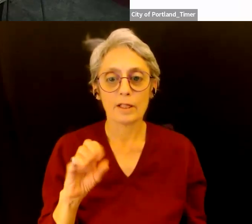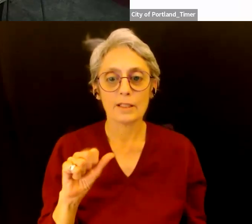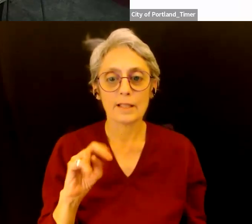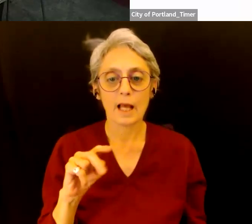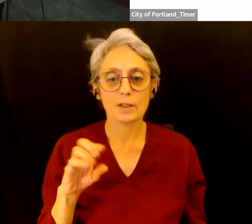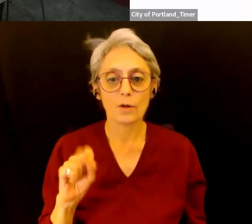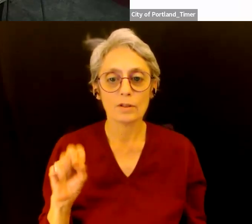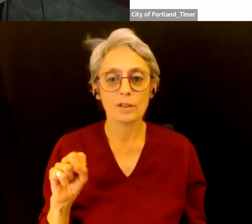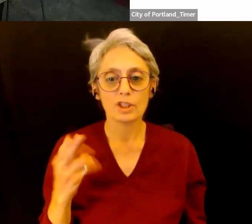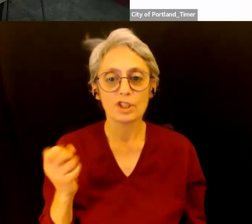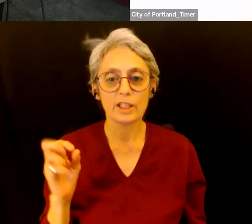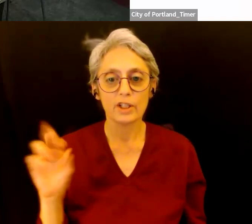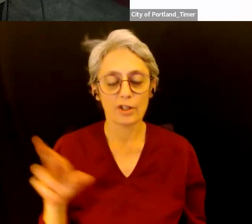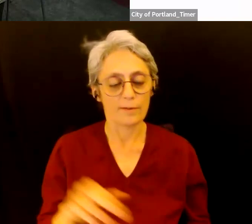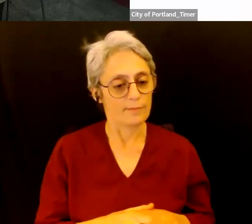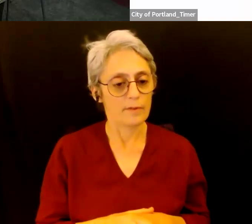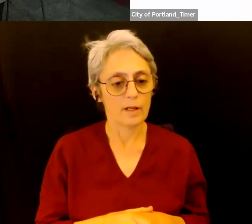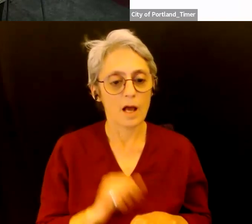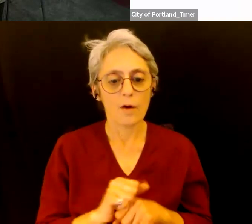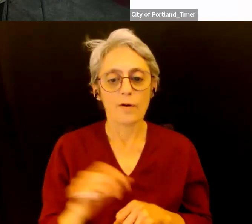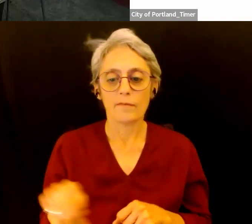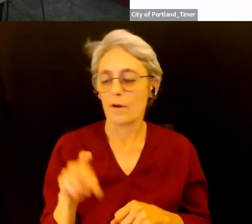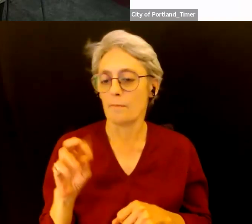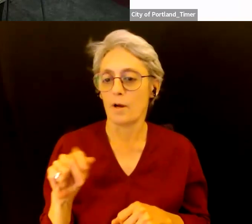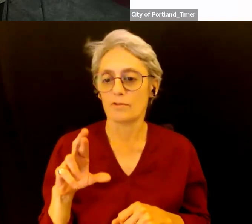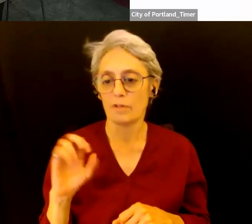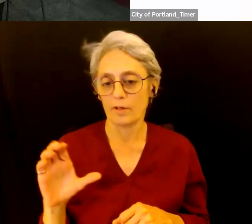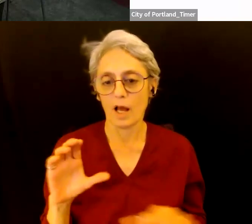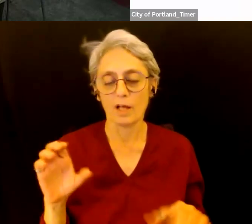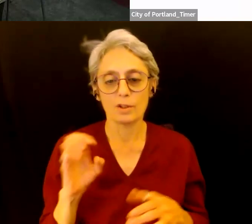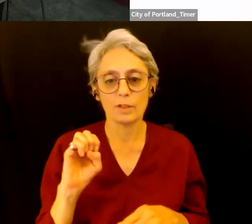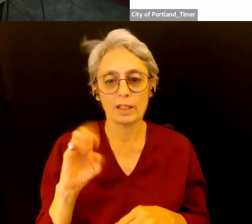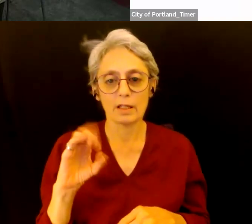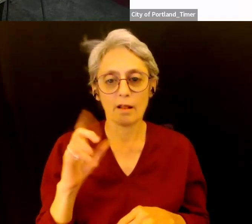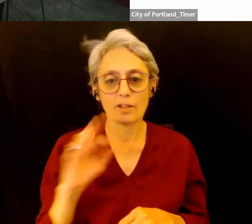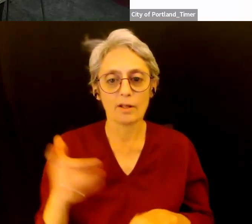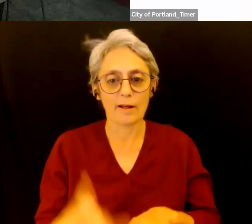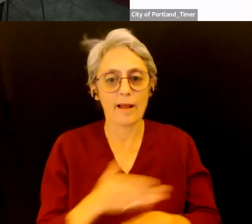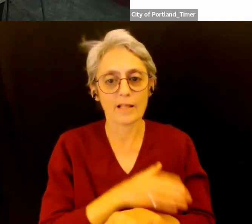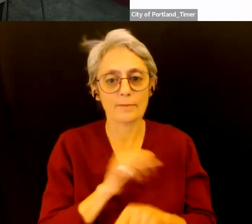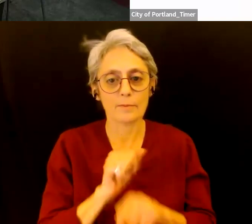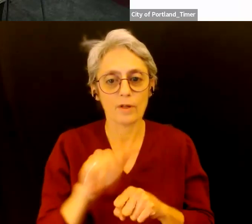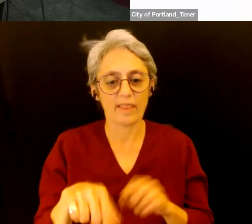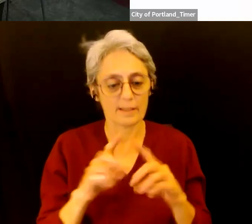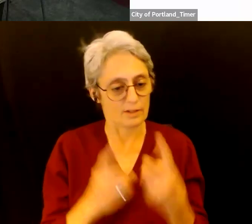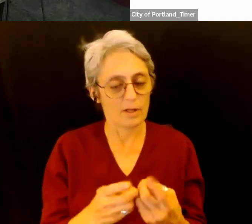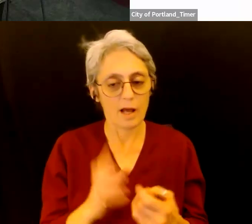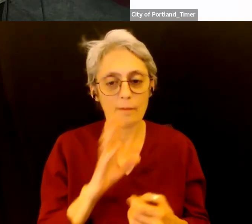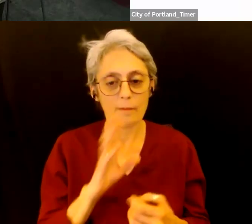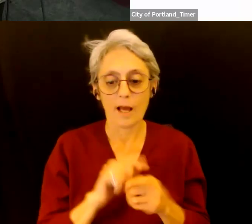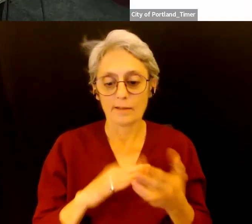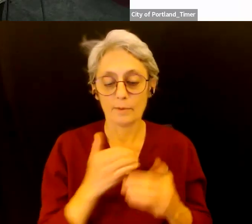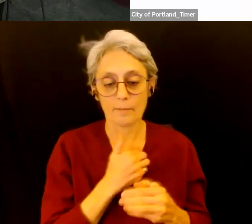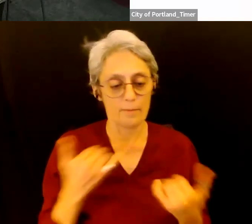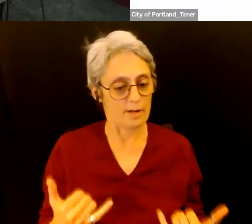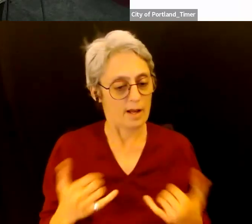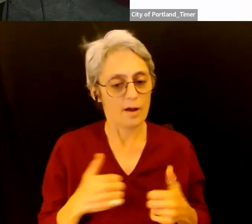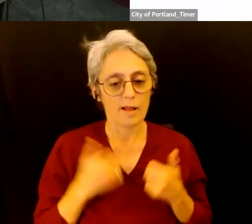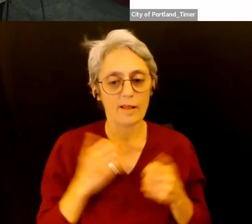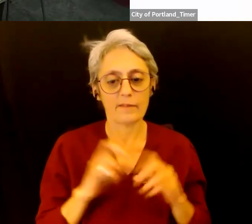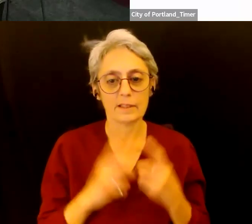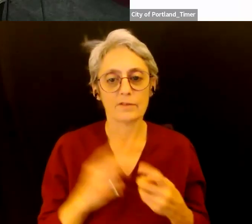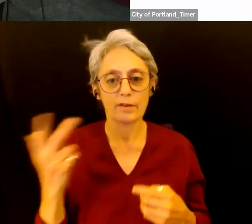I work for Portland Parks and Recreation and do ecological enhancement work within this district, but I'm speaking as a community member who resides in District 3.